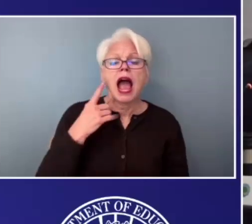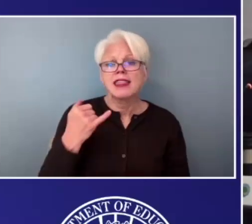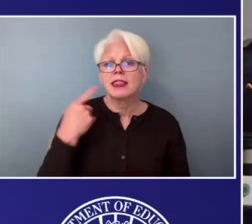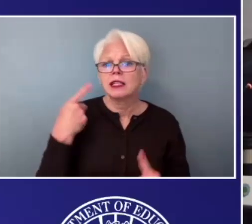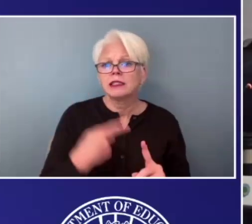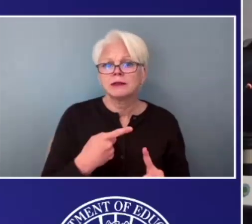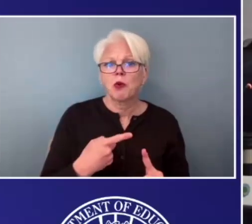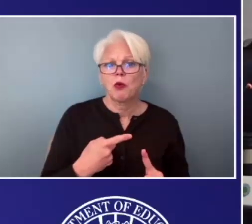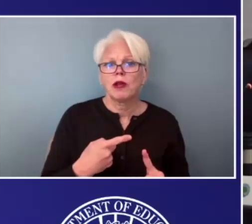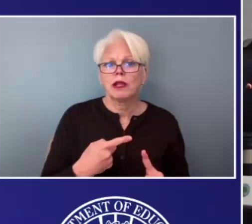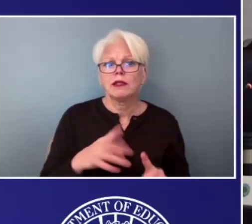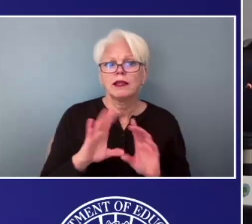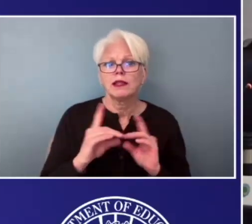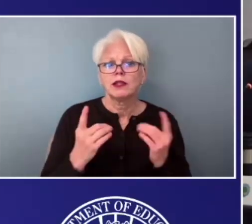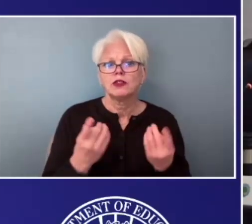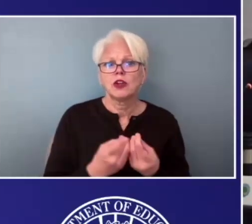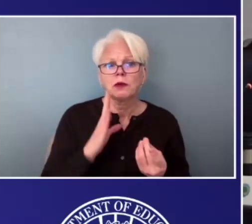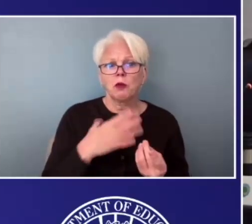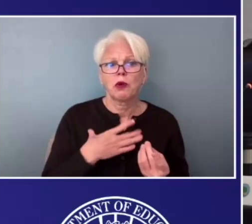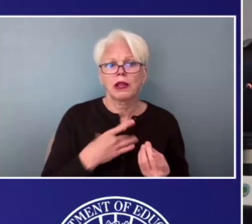the Department would like to call a caucus.